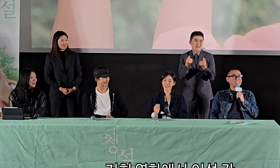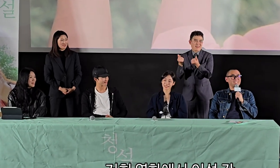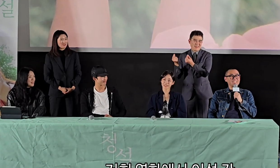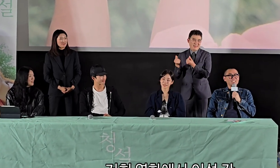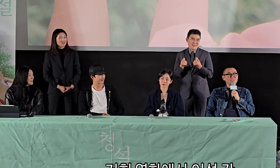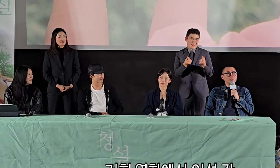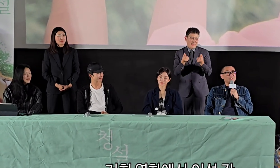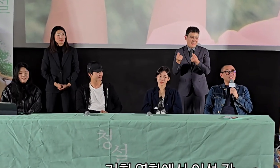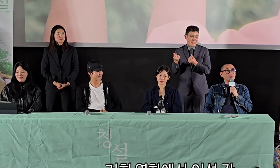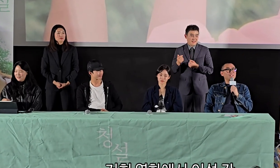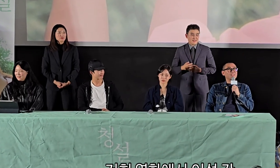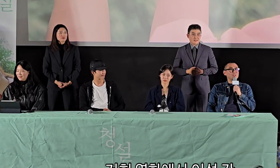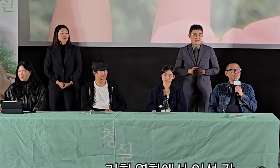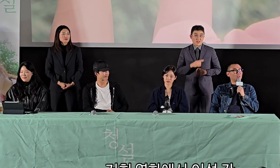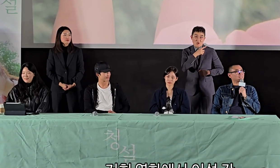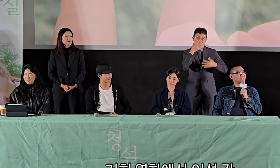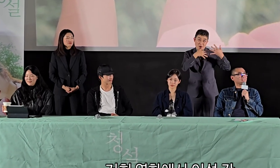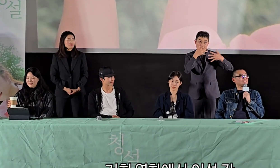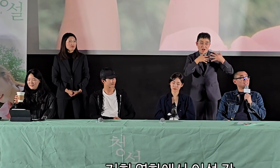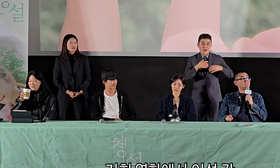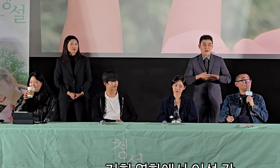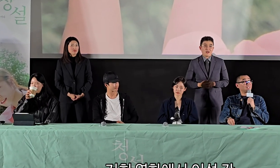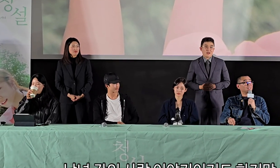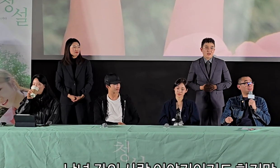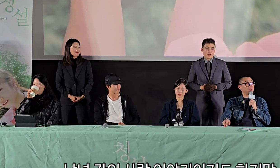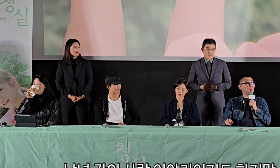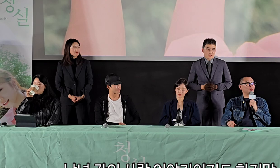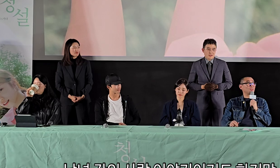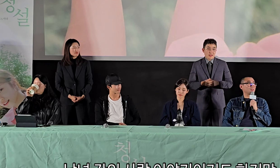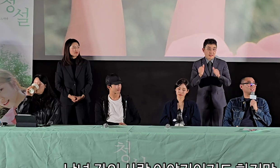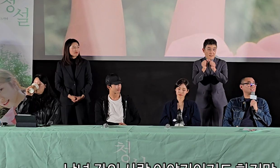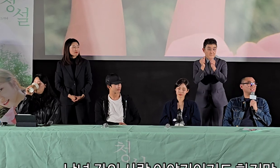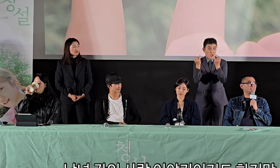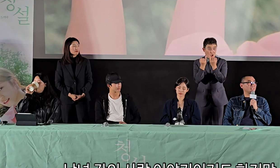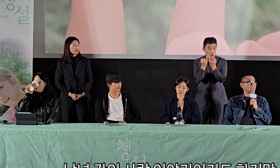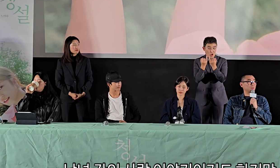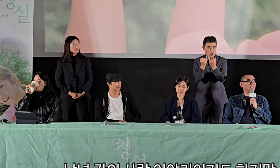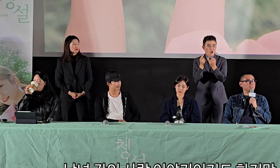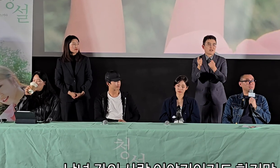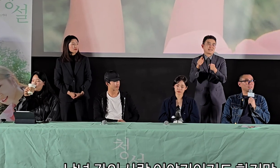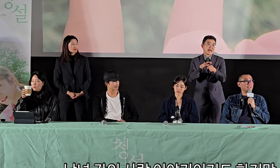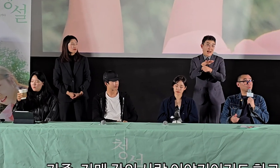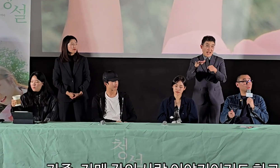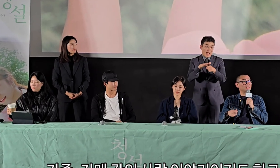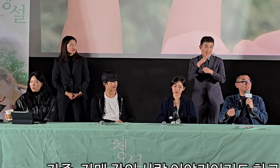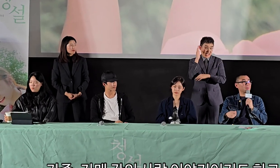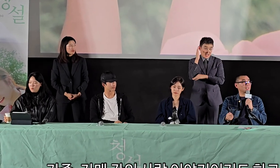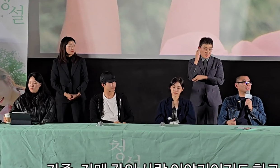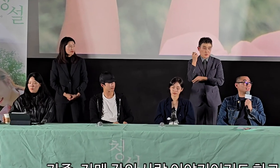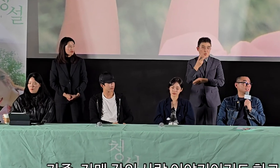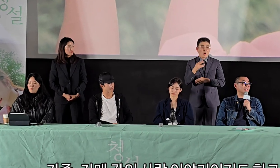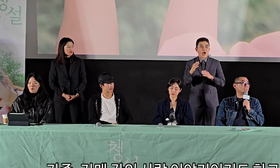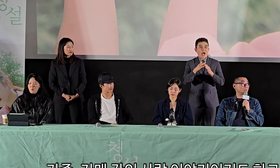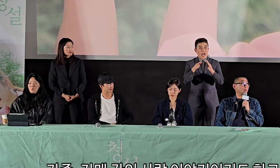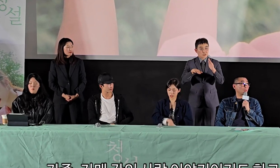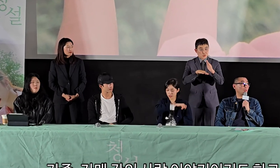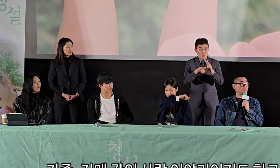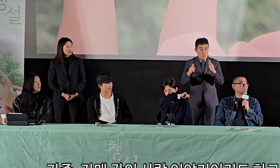In our movie, it is a love story between a man and a woman of the opposite sex, but also a love story between family members and sisters,